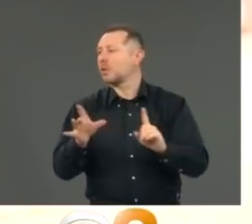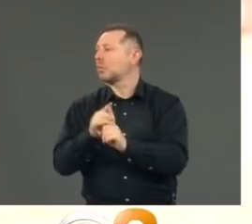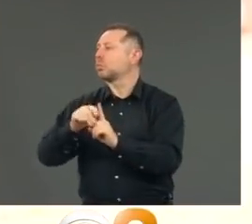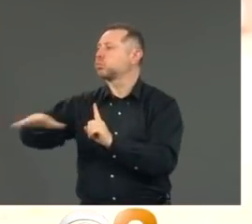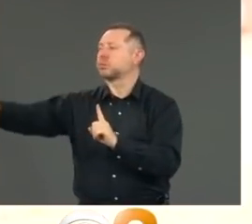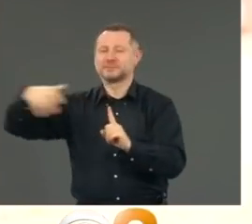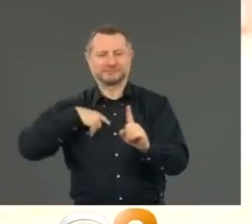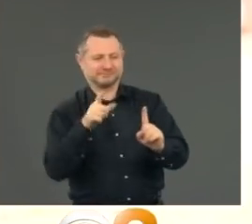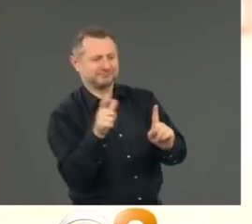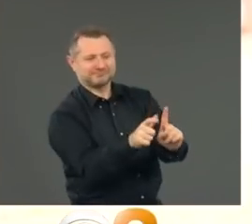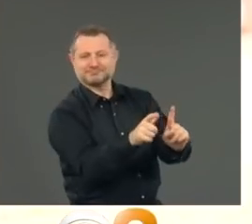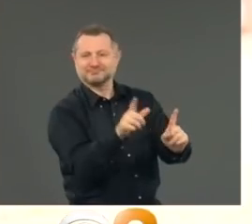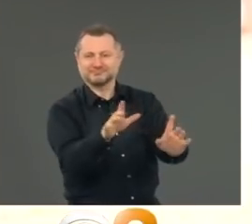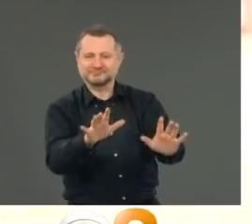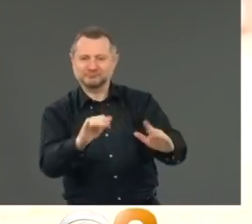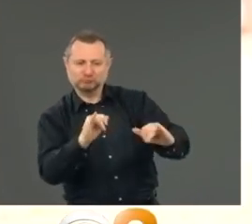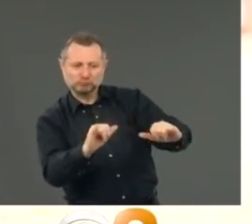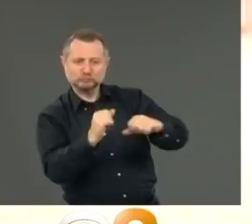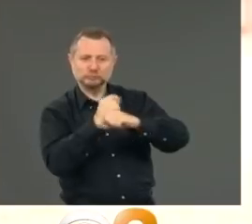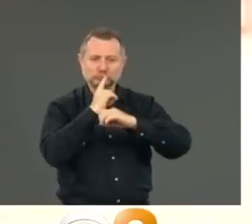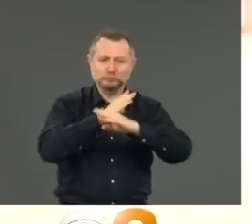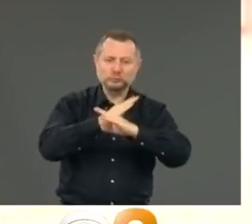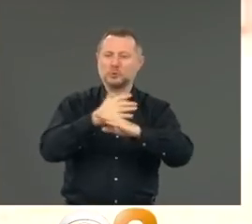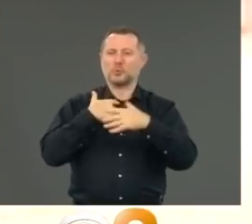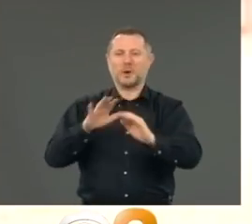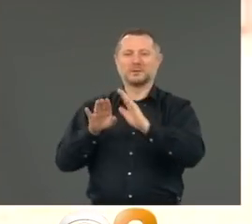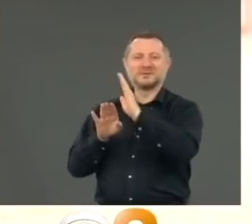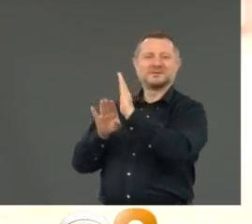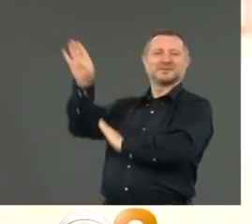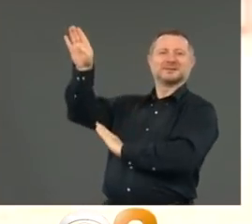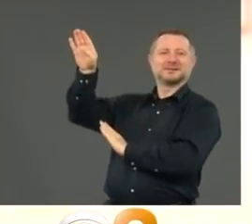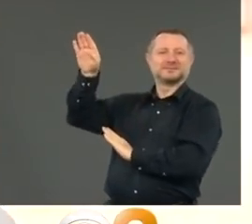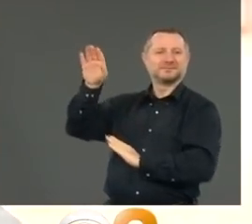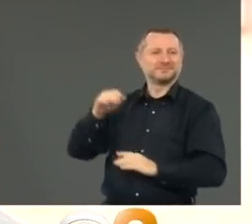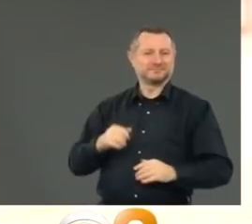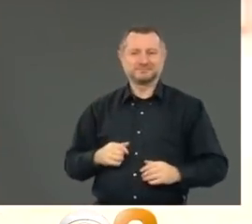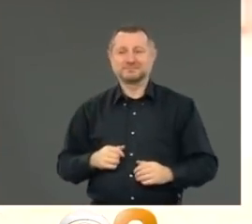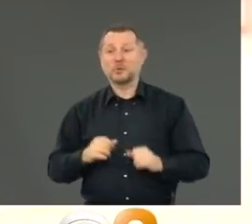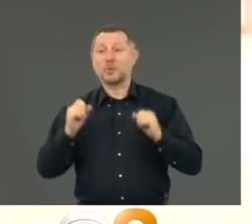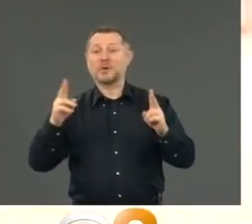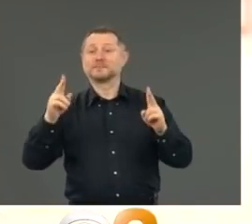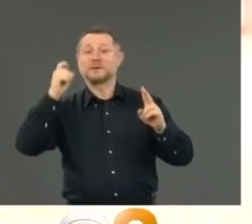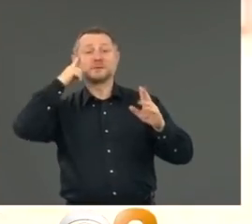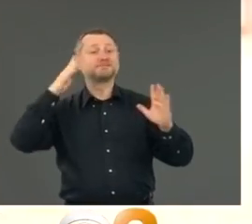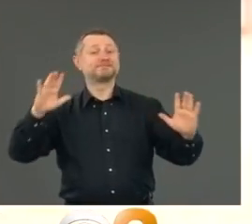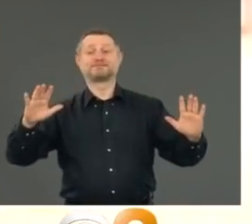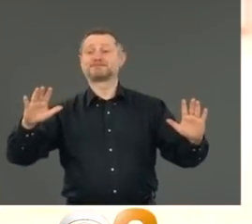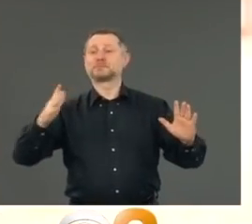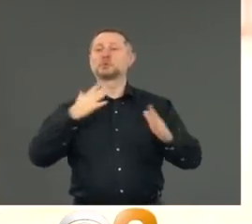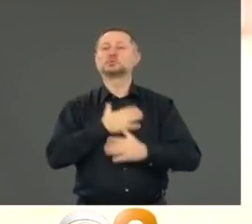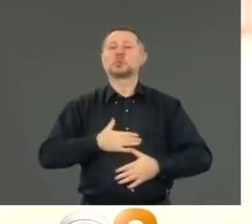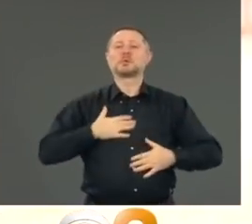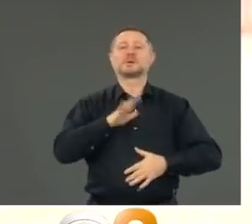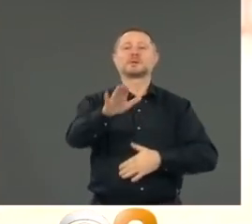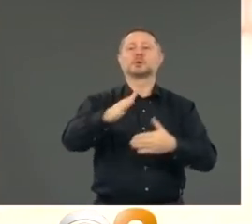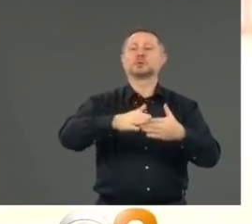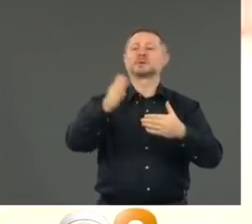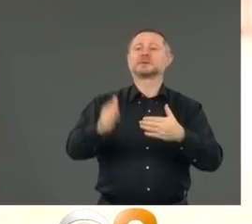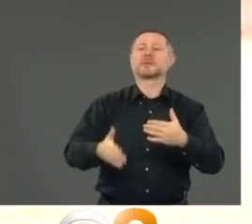THERE IS A POSITIVE, I WANT TO 00 P.M. 20 AND YOU DON'T INFECT ANYONE ELSE. RIGHT?